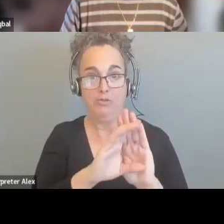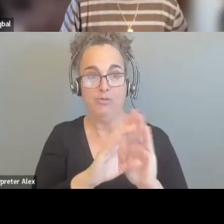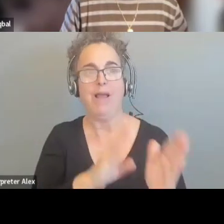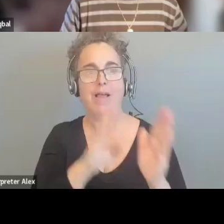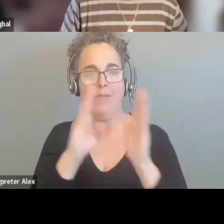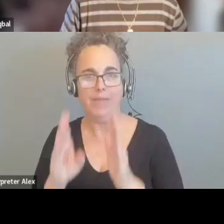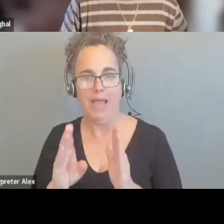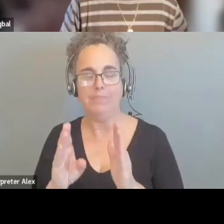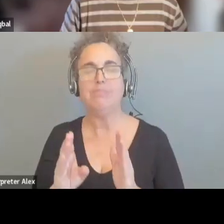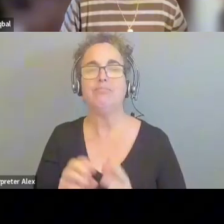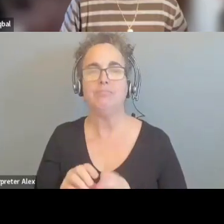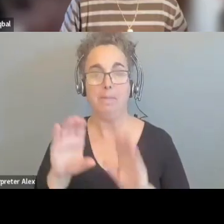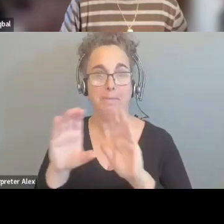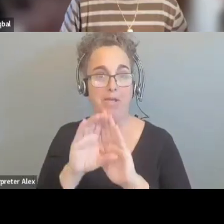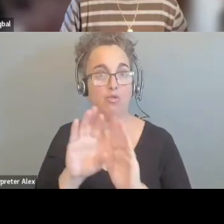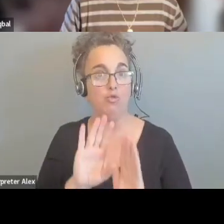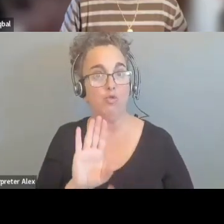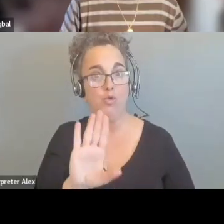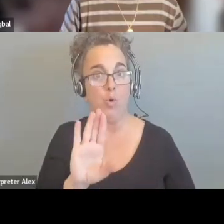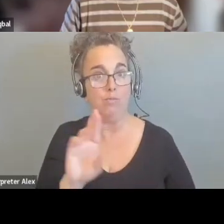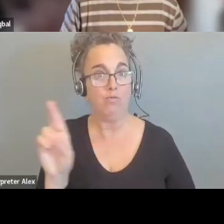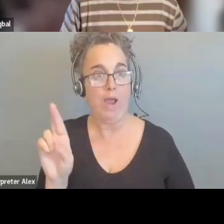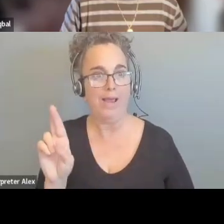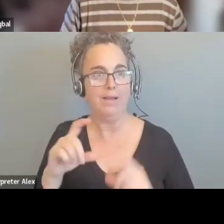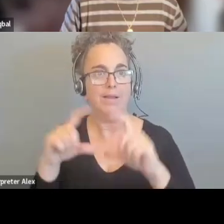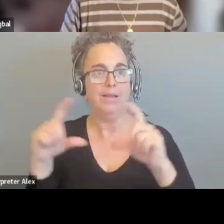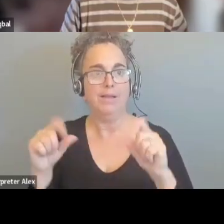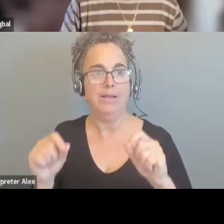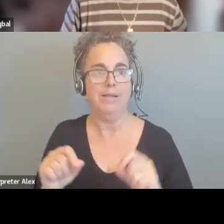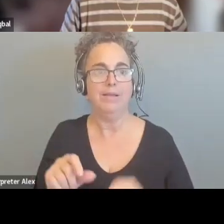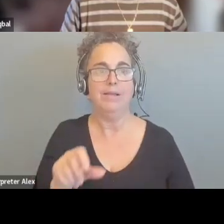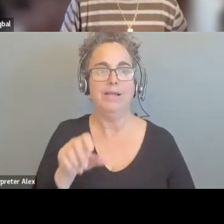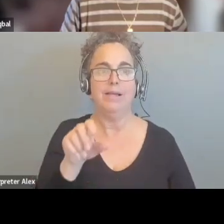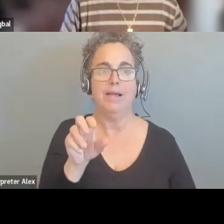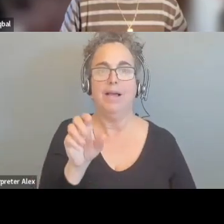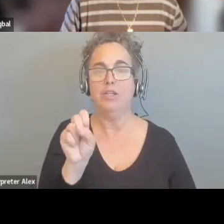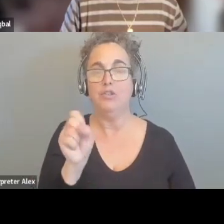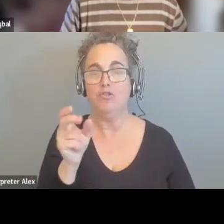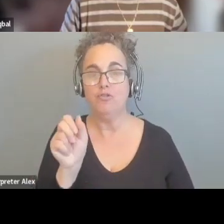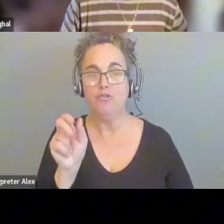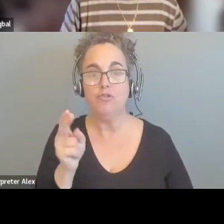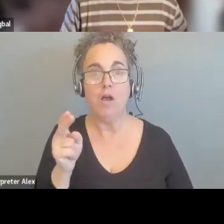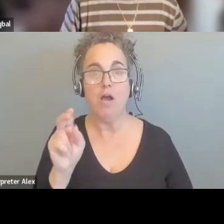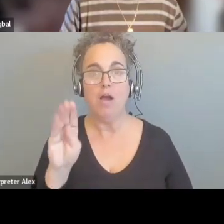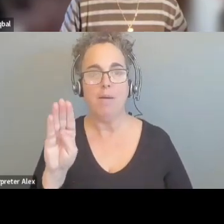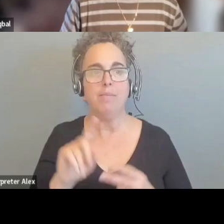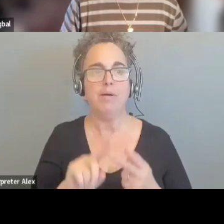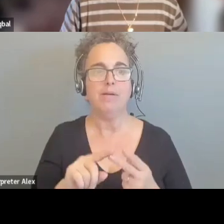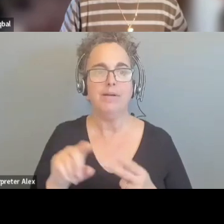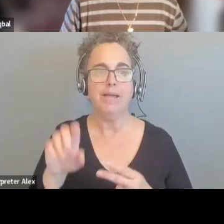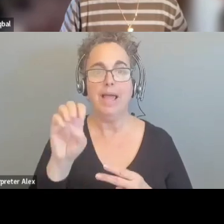to the right we have Shannon, Rishabh, Andy, William, Emily and Sahana there.